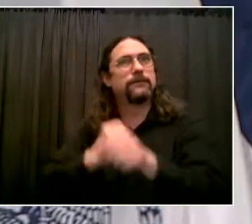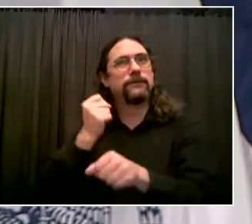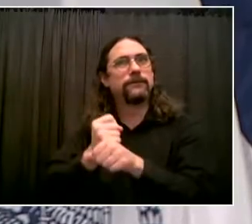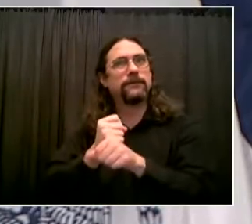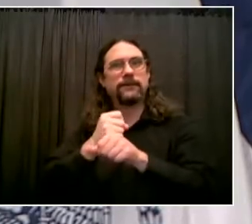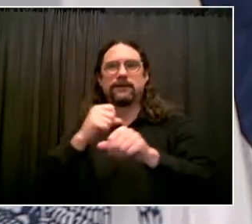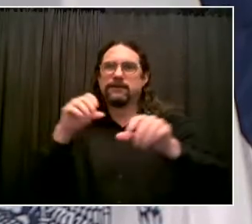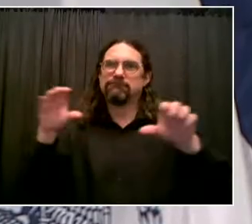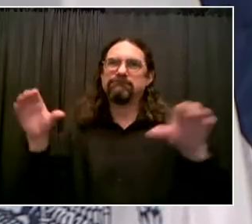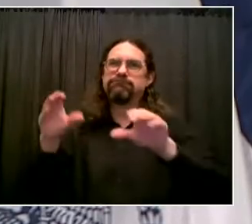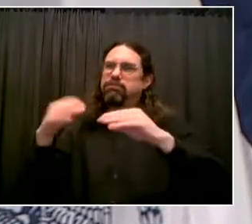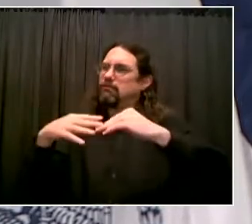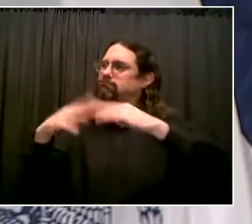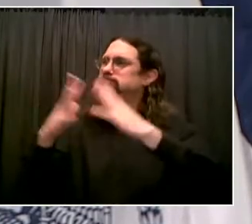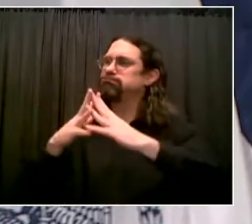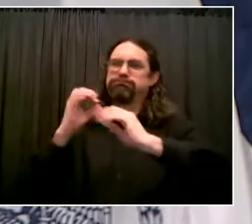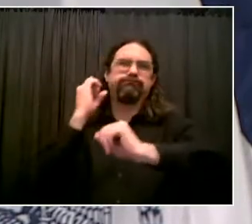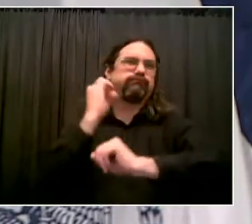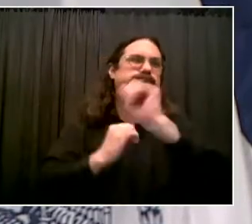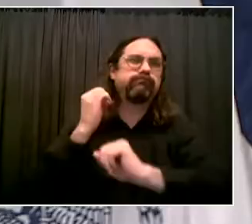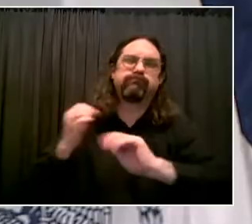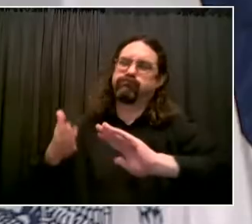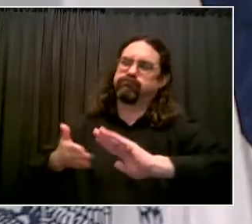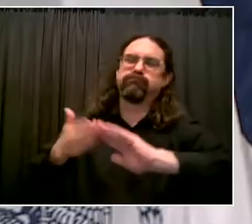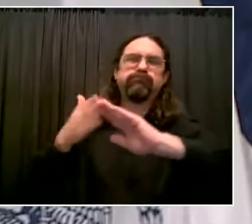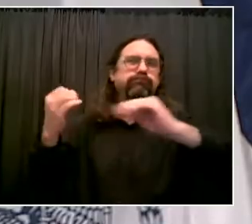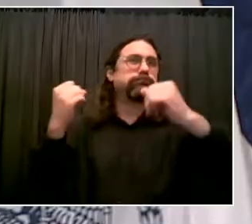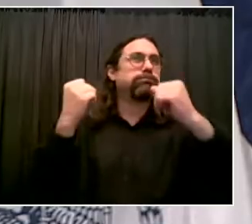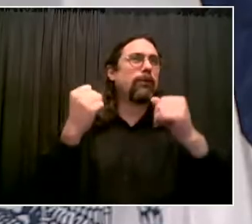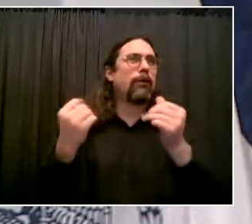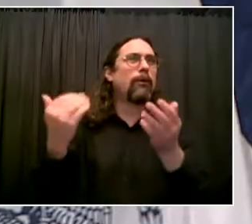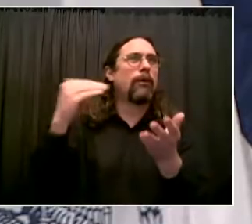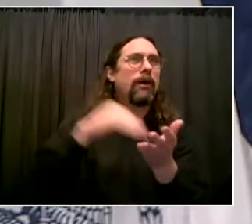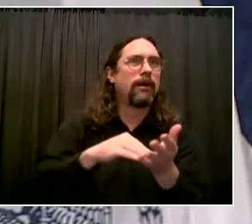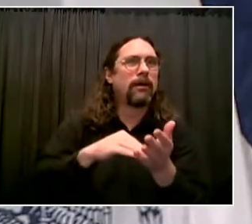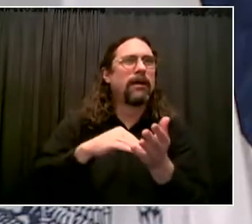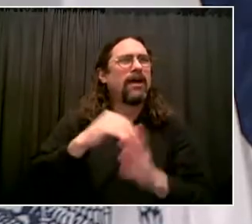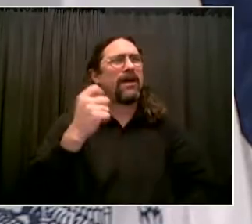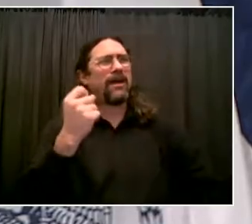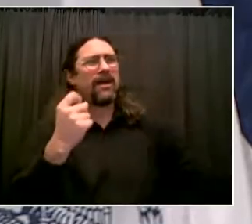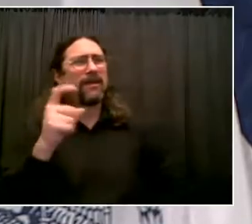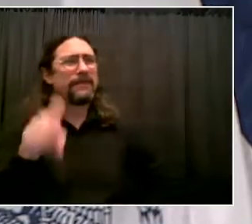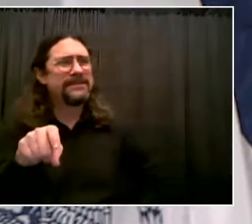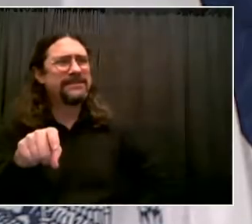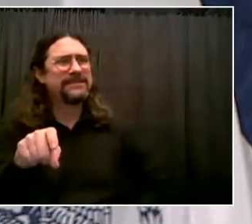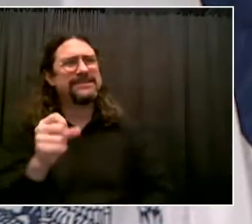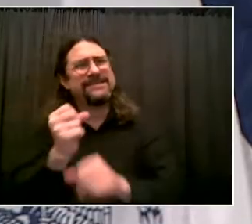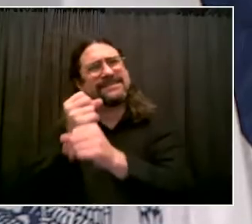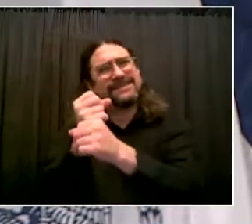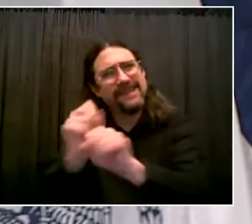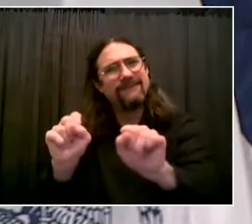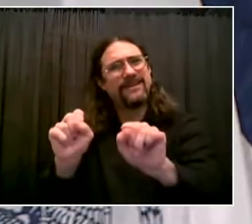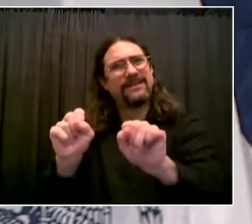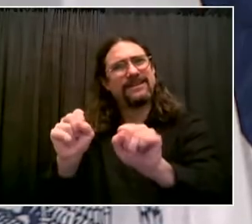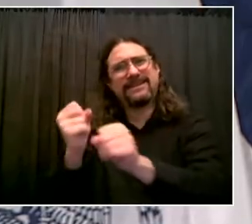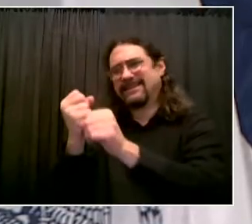IN THE CITY THIS YEAR. THE WAY WERE GOING TO CREATE A RECOVERY FOR